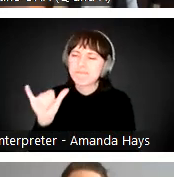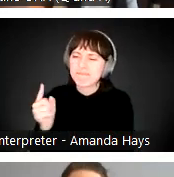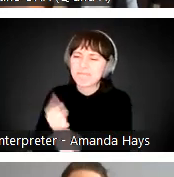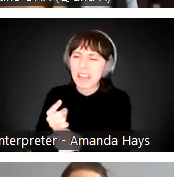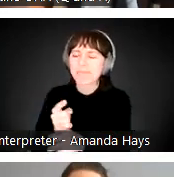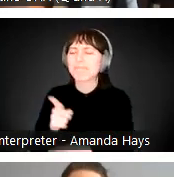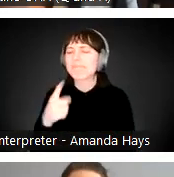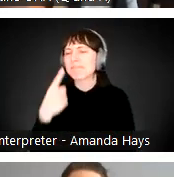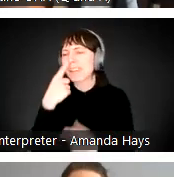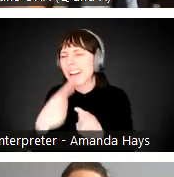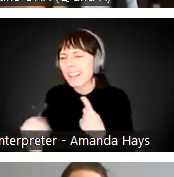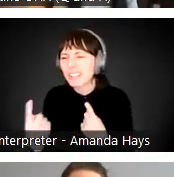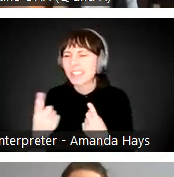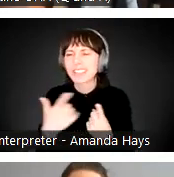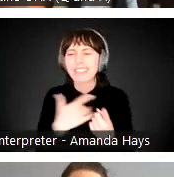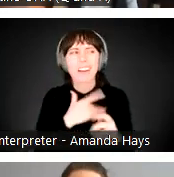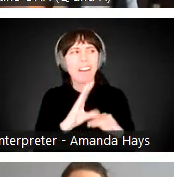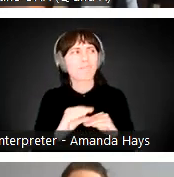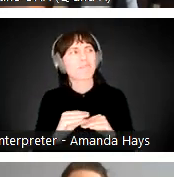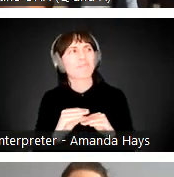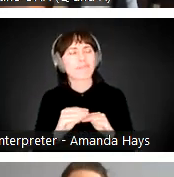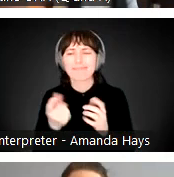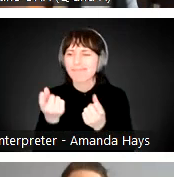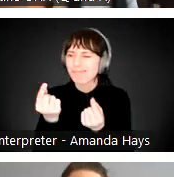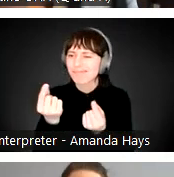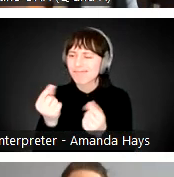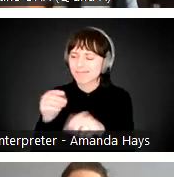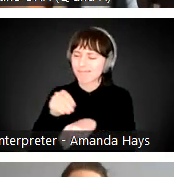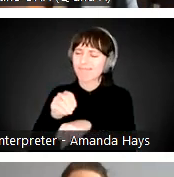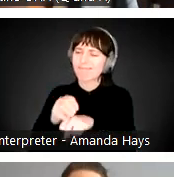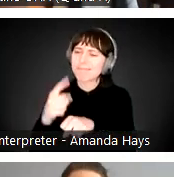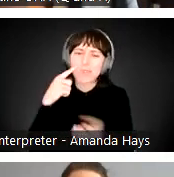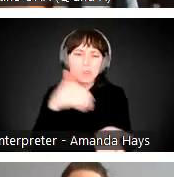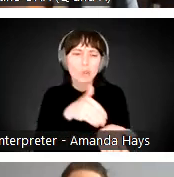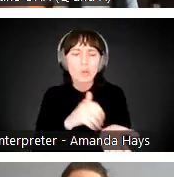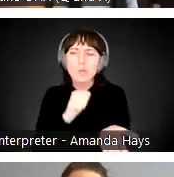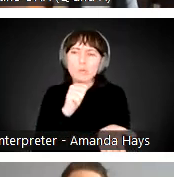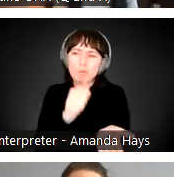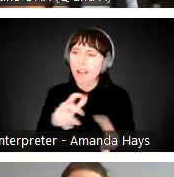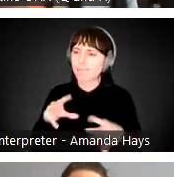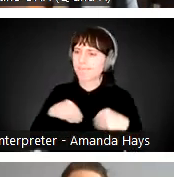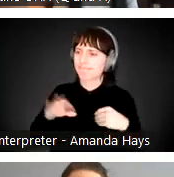advice do you have for people who can't get their doctors to take them seriously